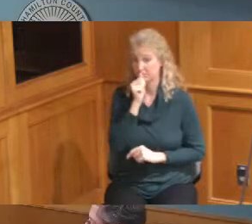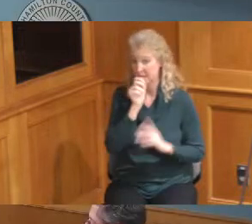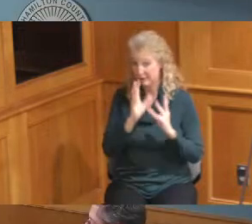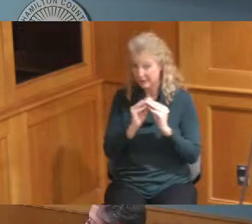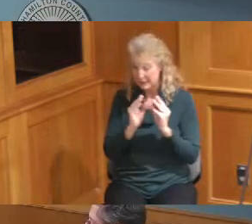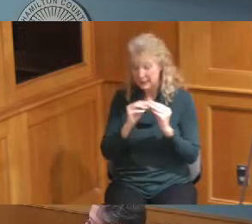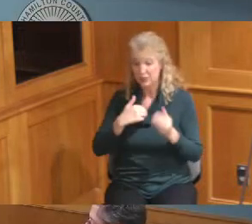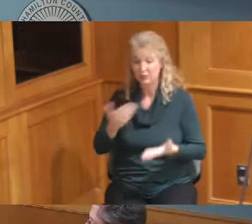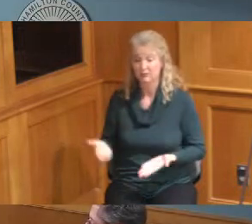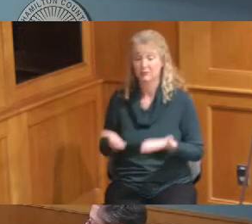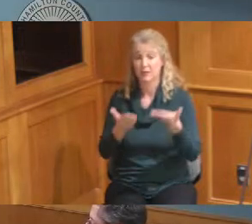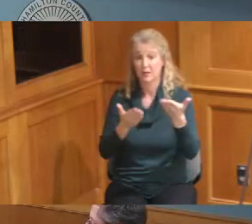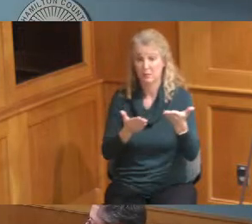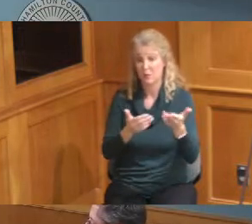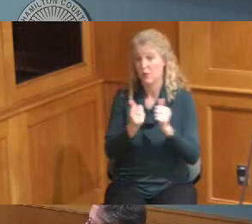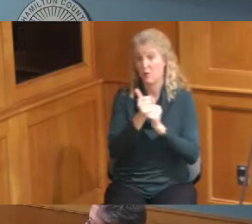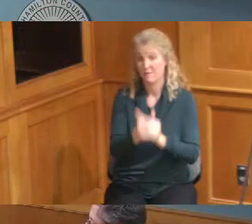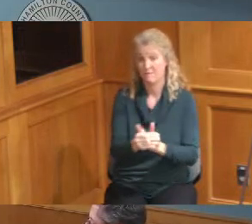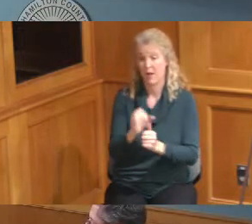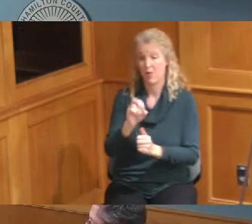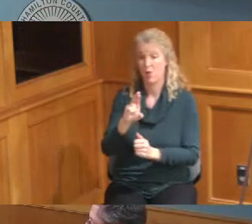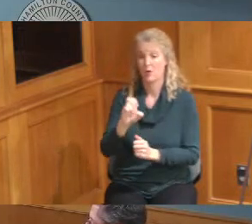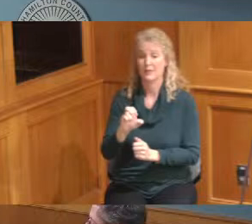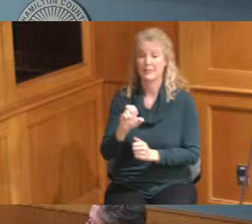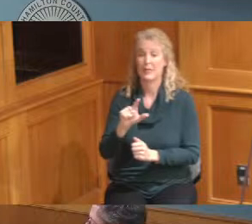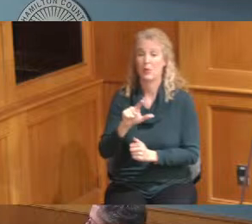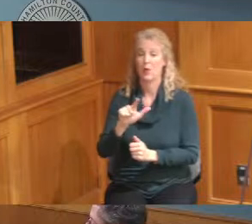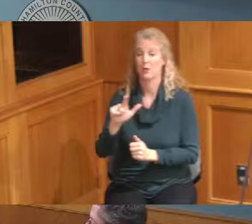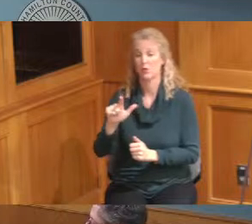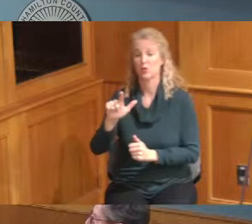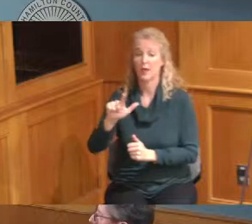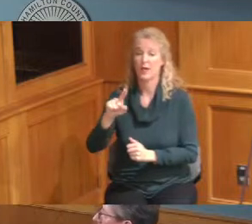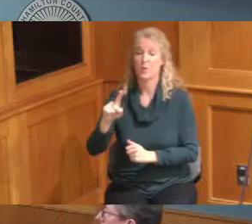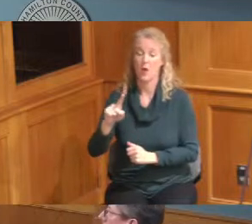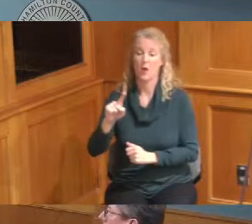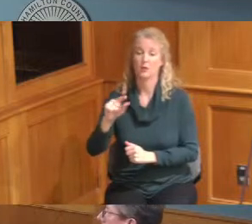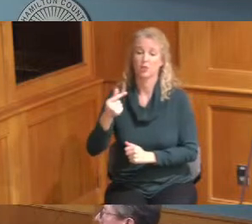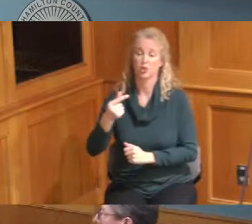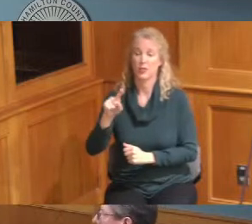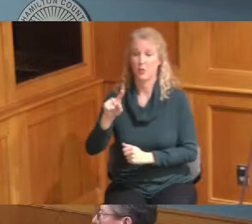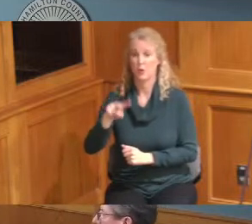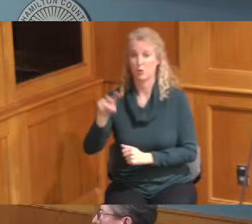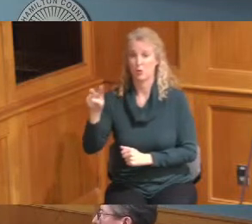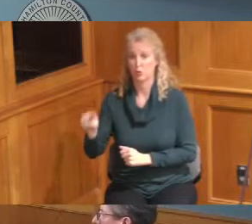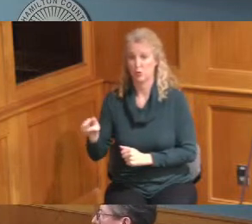pursuing to hire Revis 12122 G1 to consider the employment and compensation of a Public